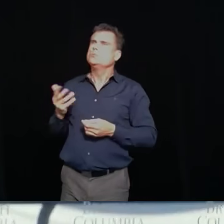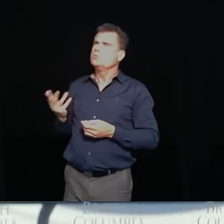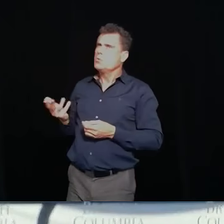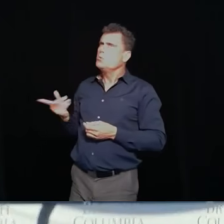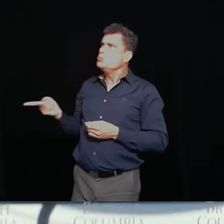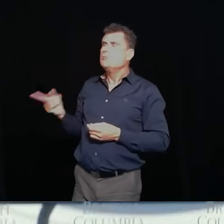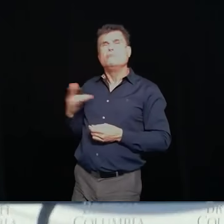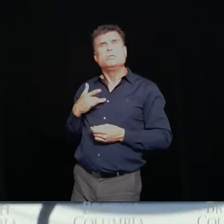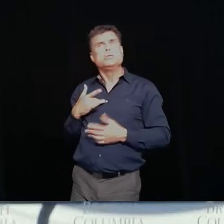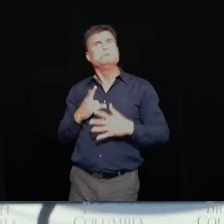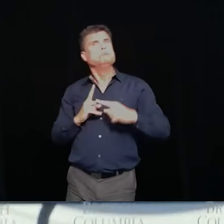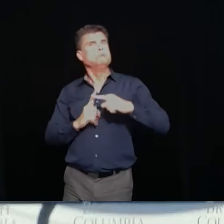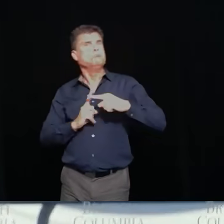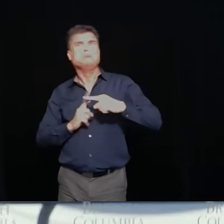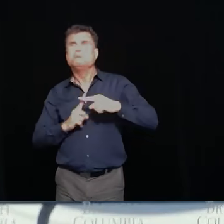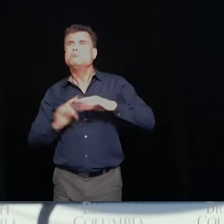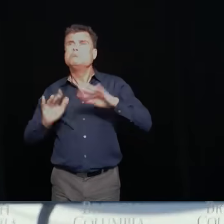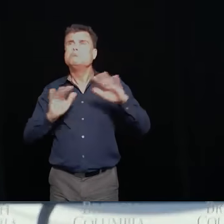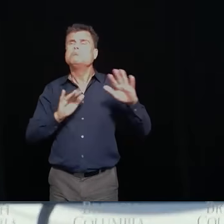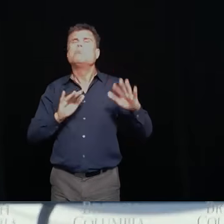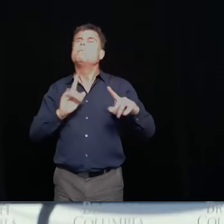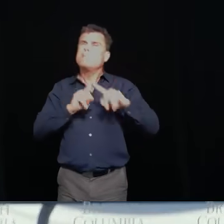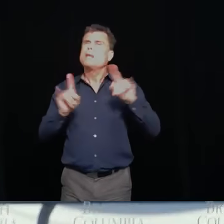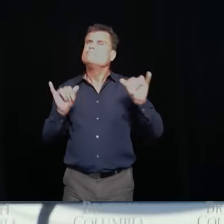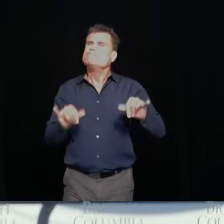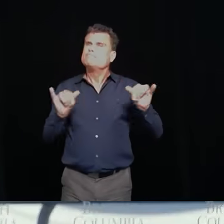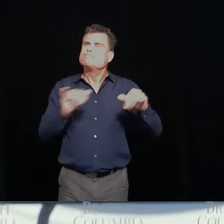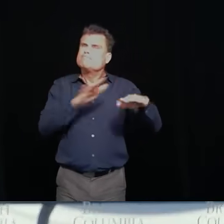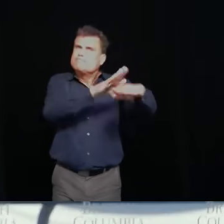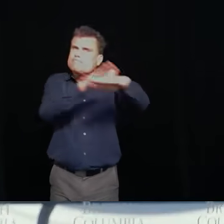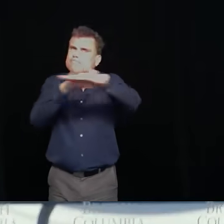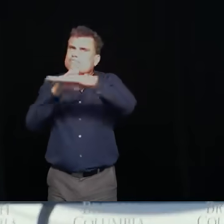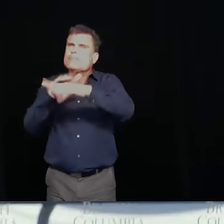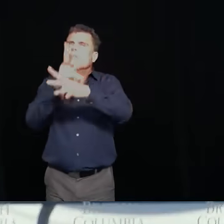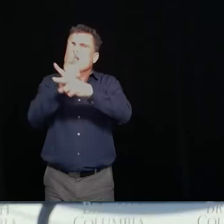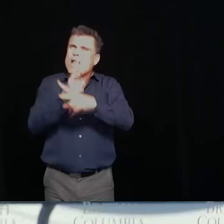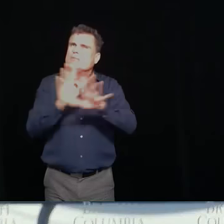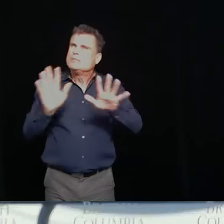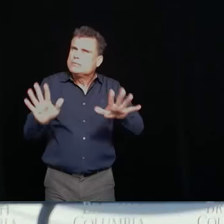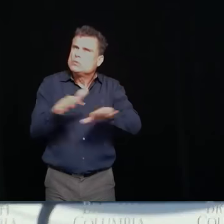Between May 18 and August 23 we have completed 90,006 or 71 surgeries